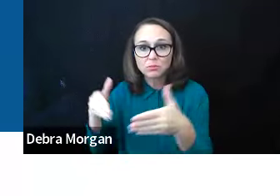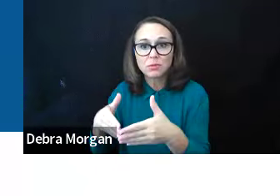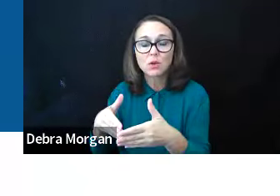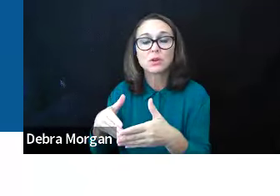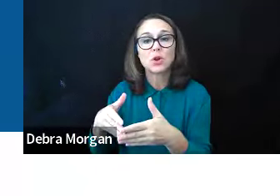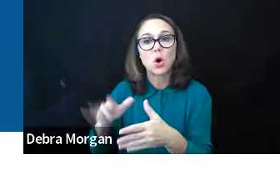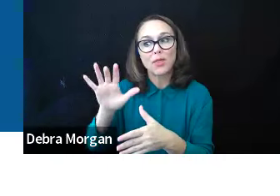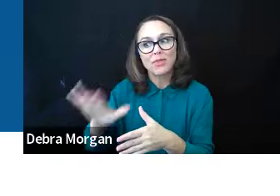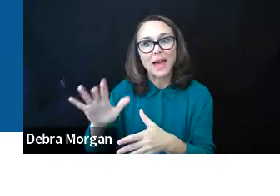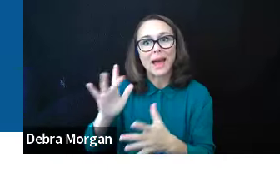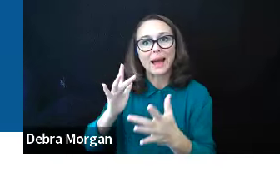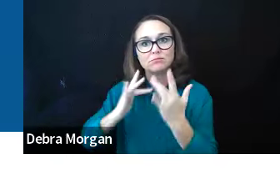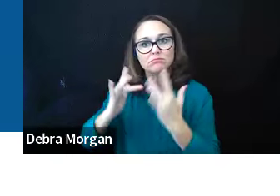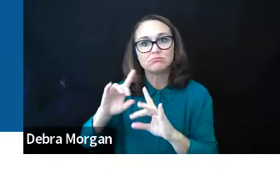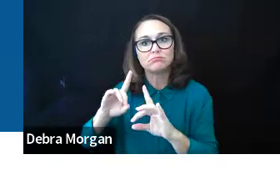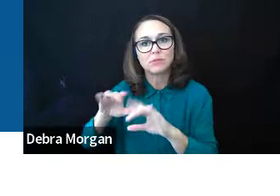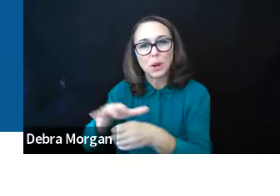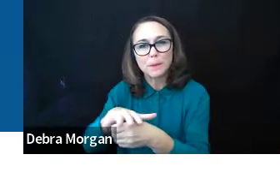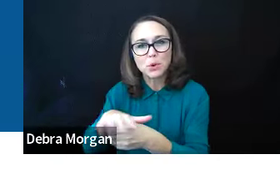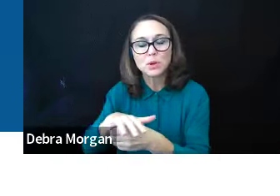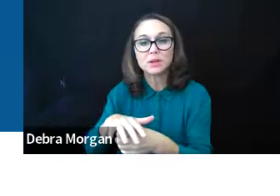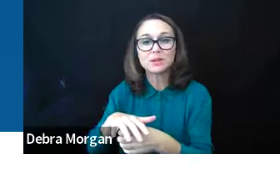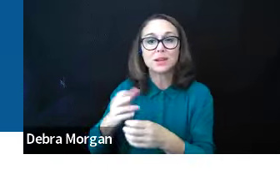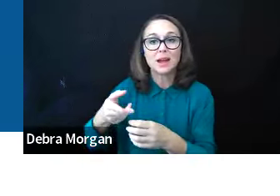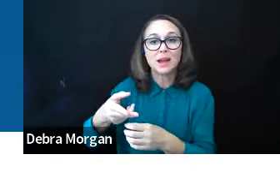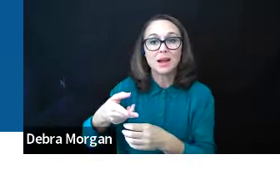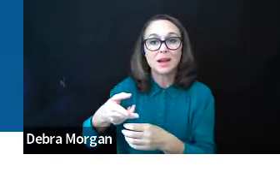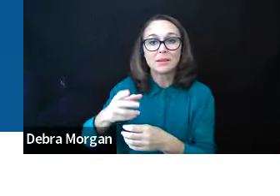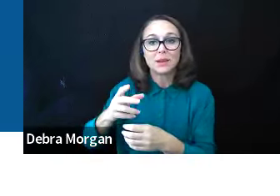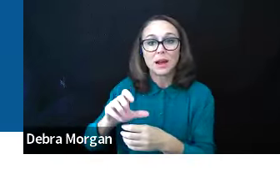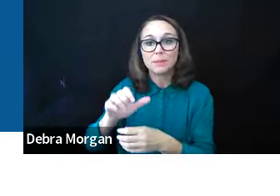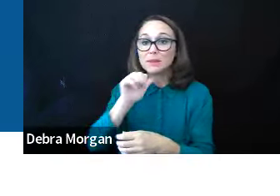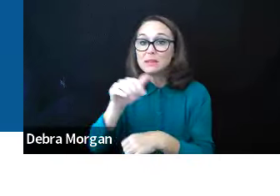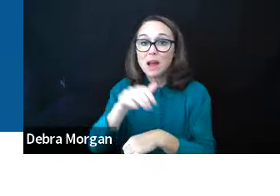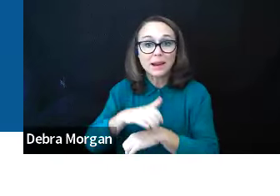that have languages other than English, higher birth rates, higher rates of unmarried mothers,